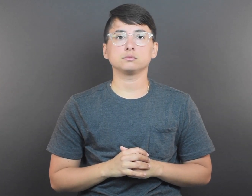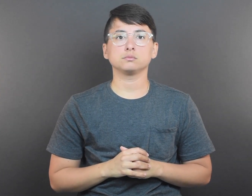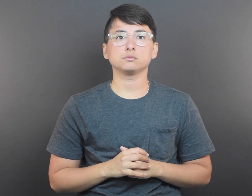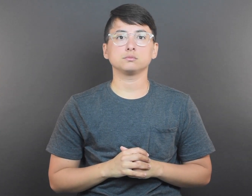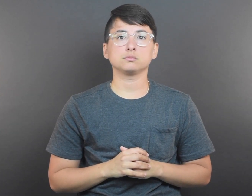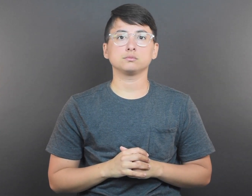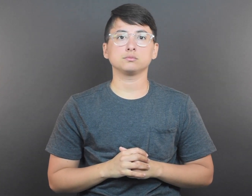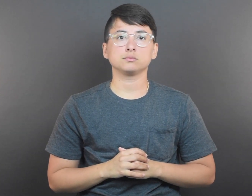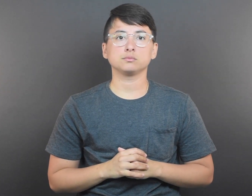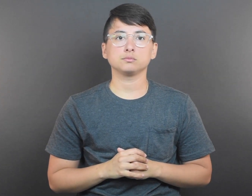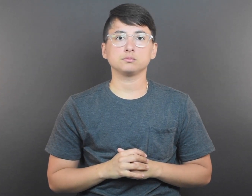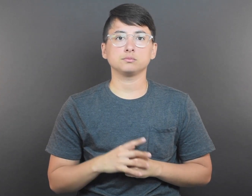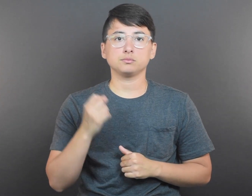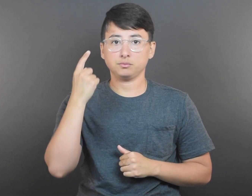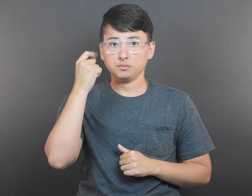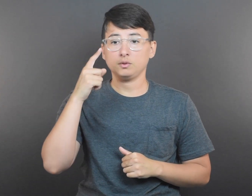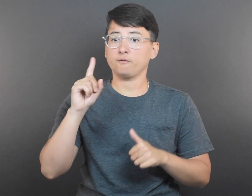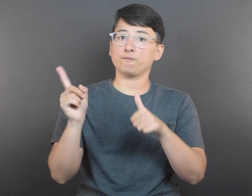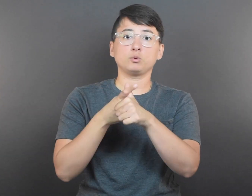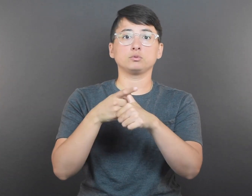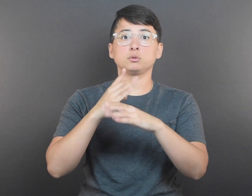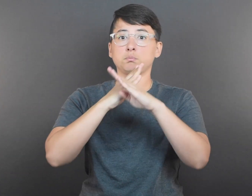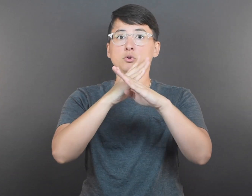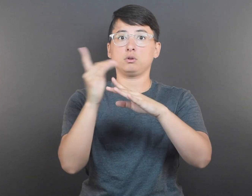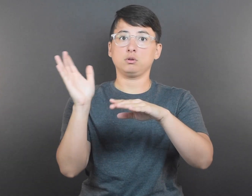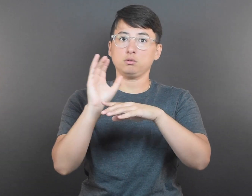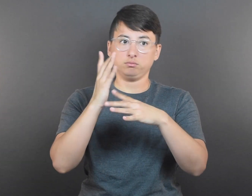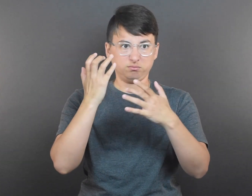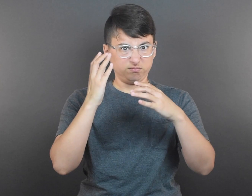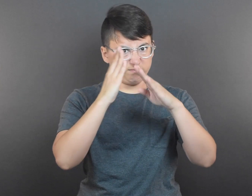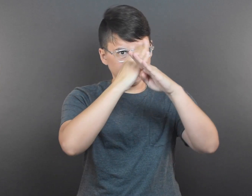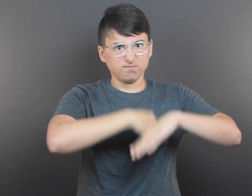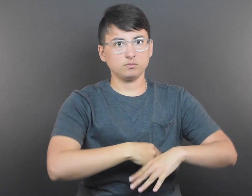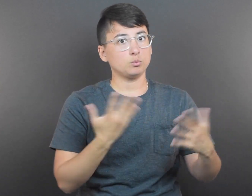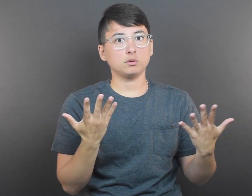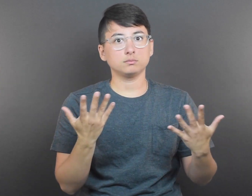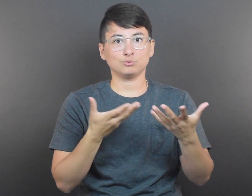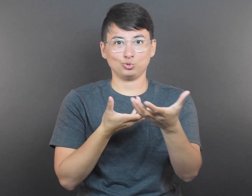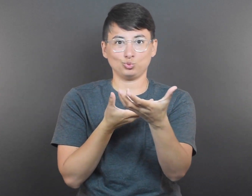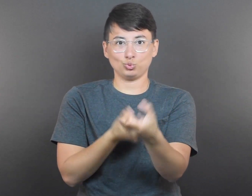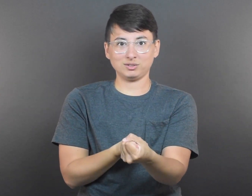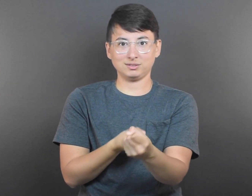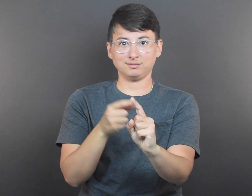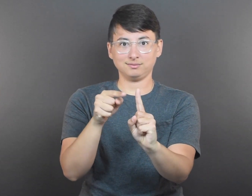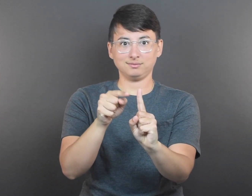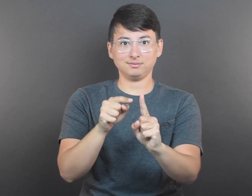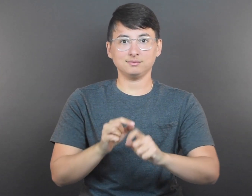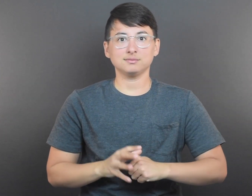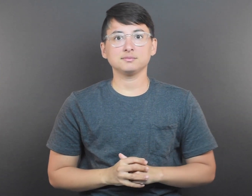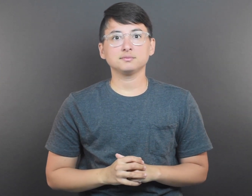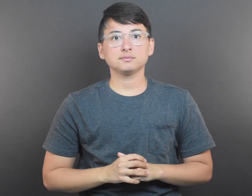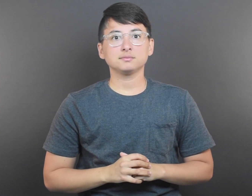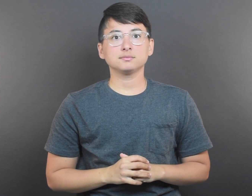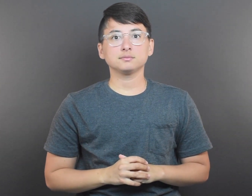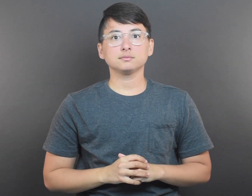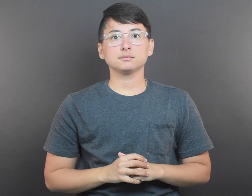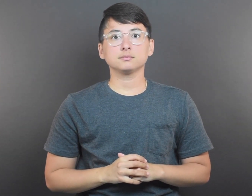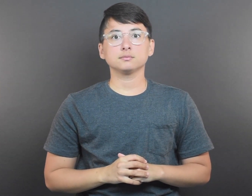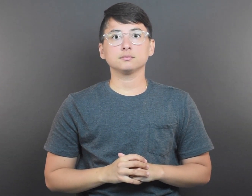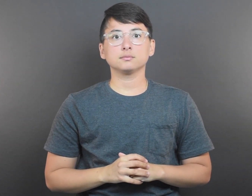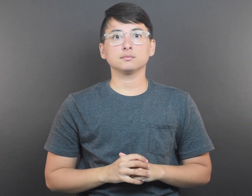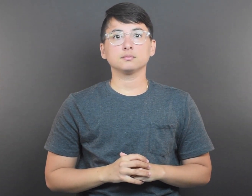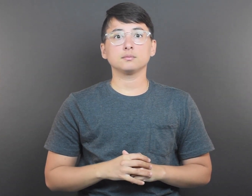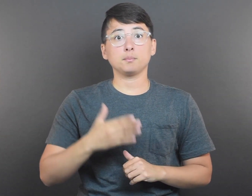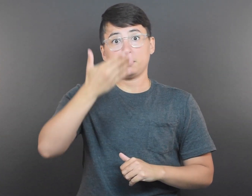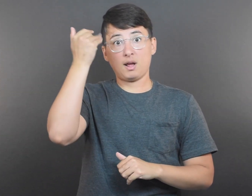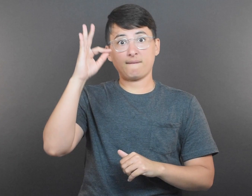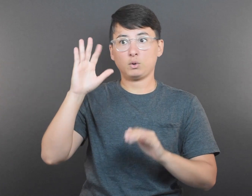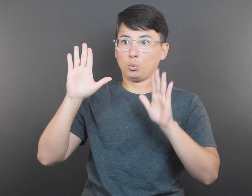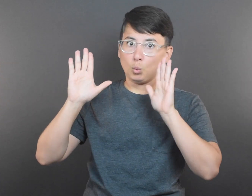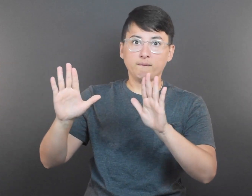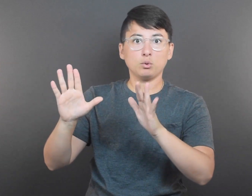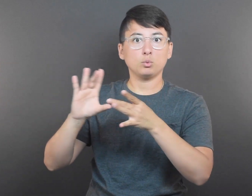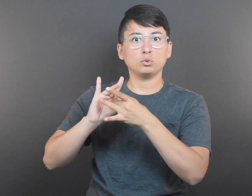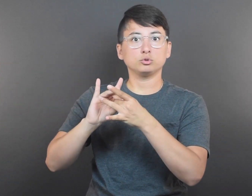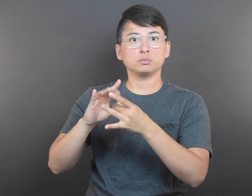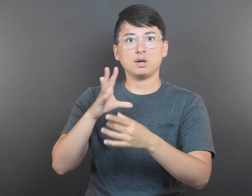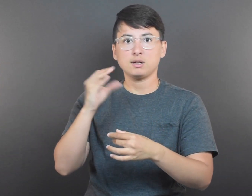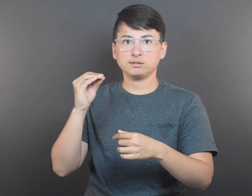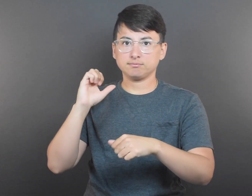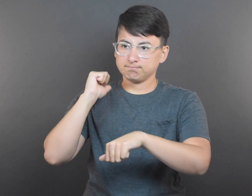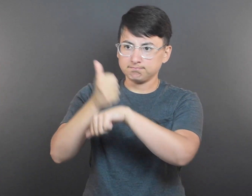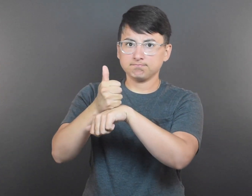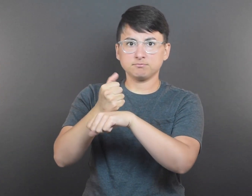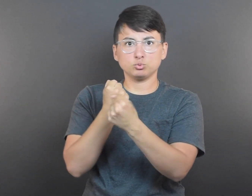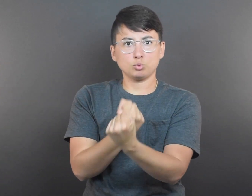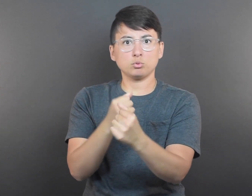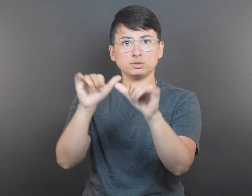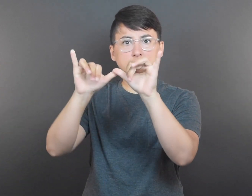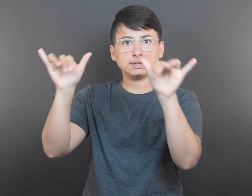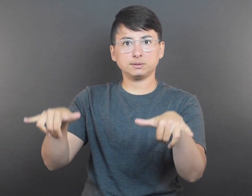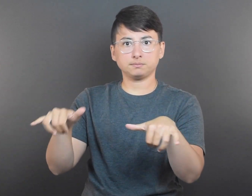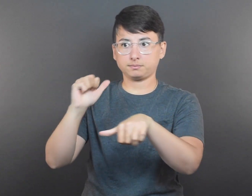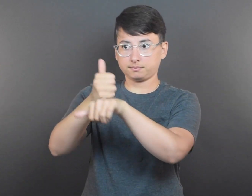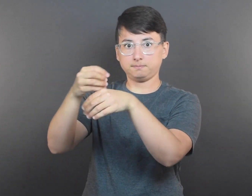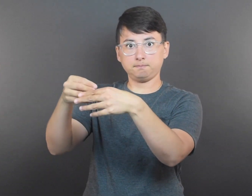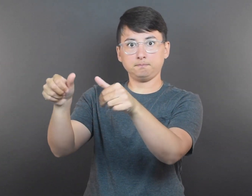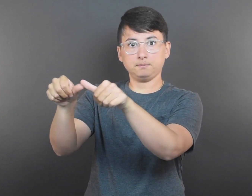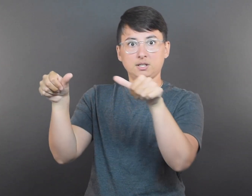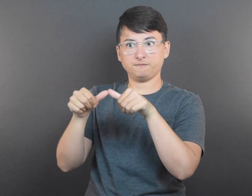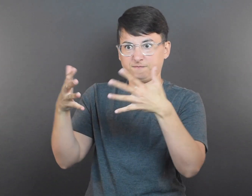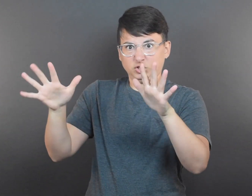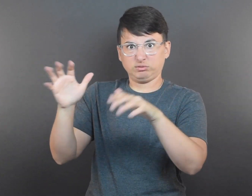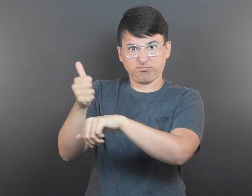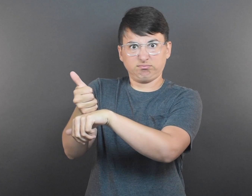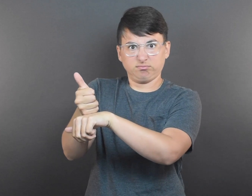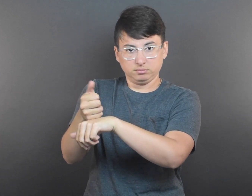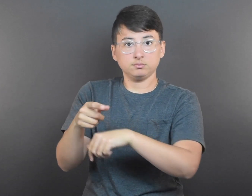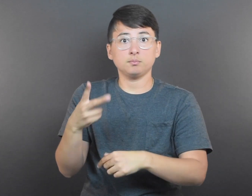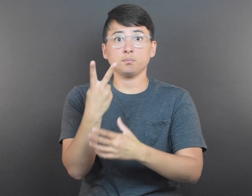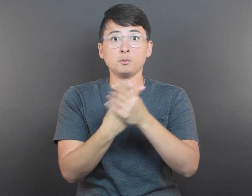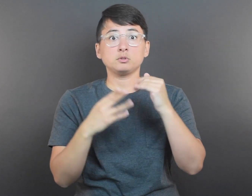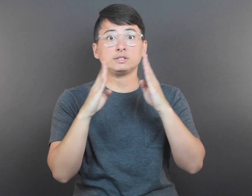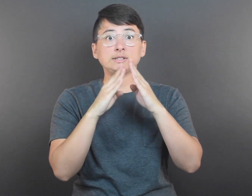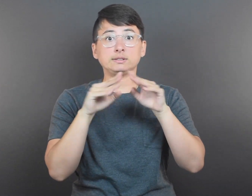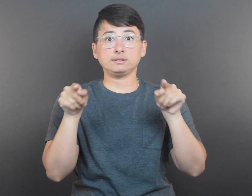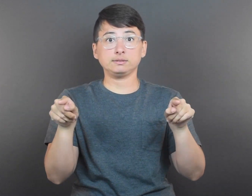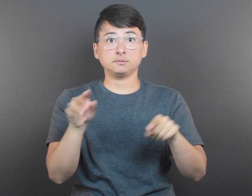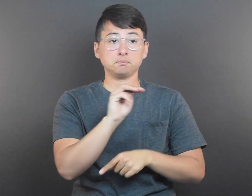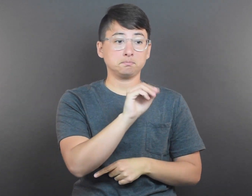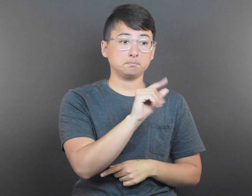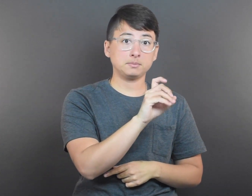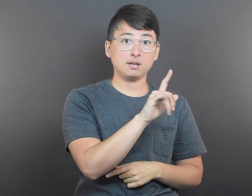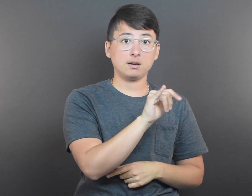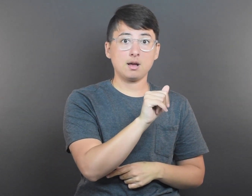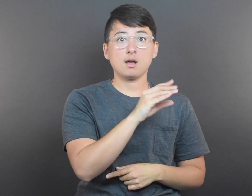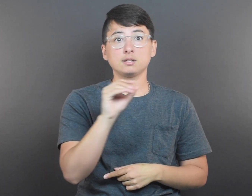and St. James testing events were a huge success, with many members of the local Latinx community